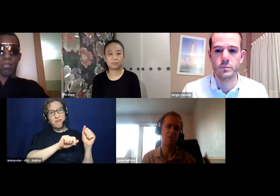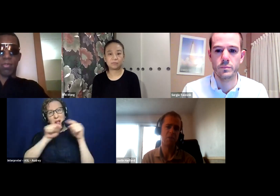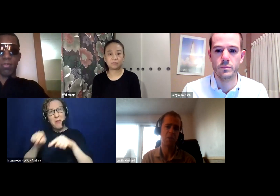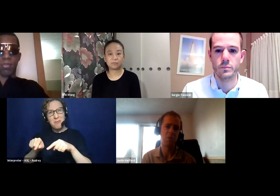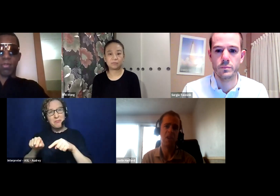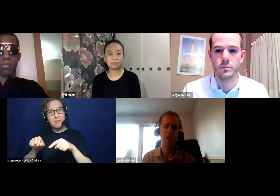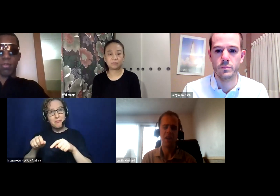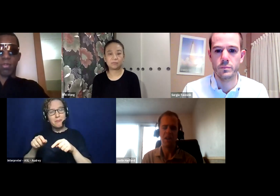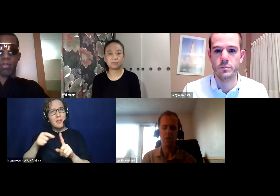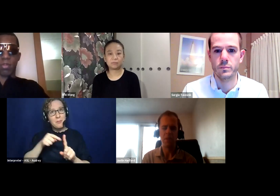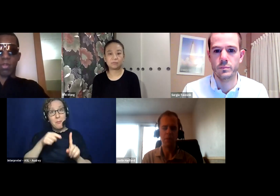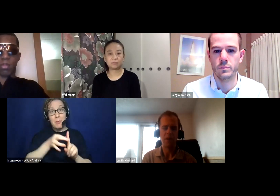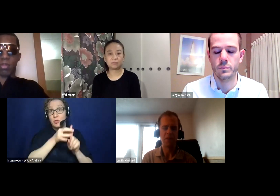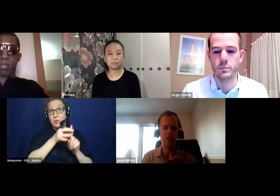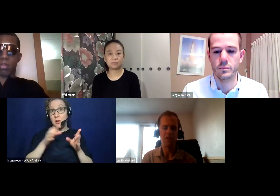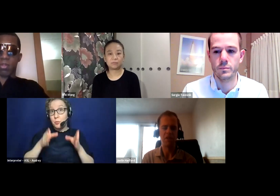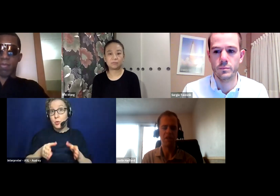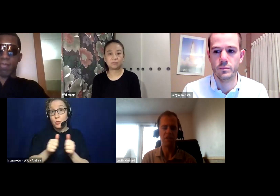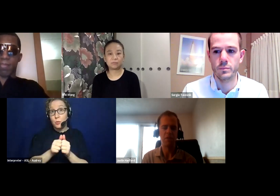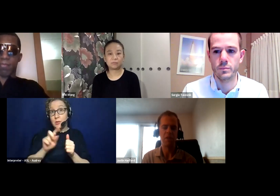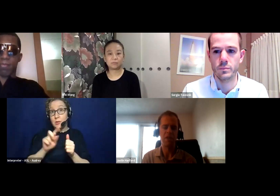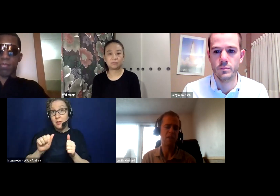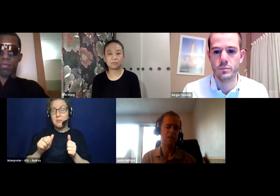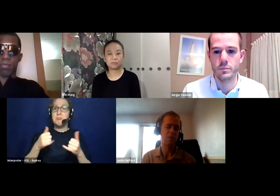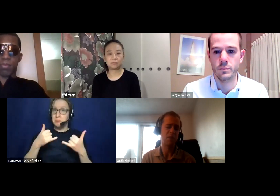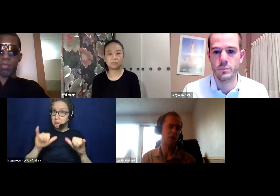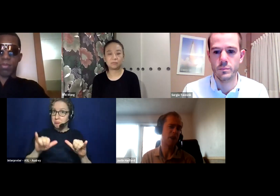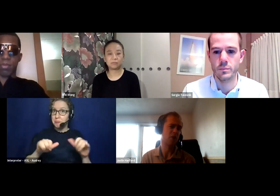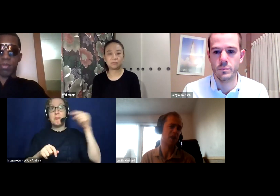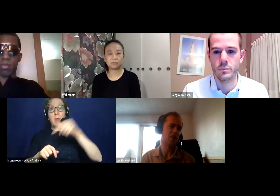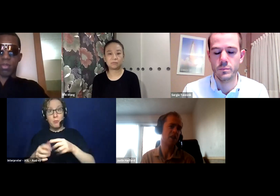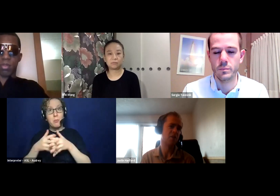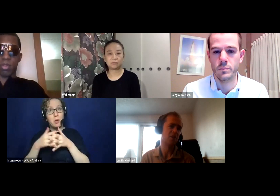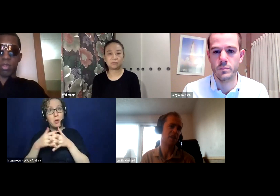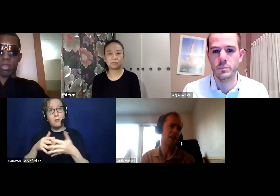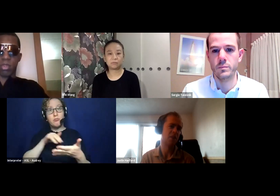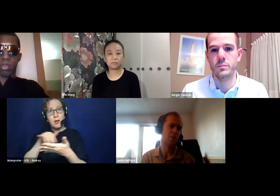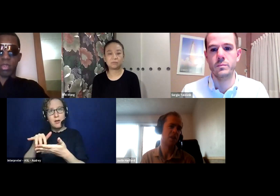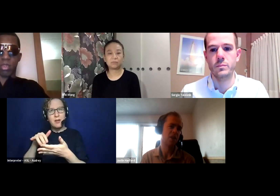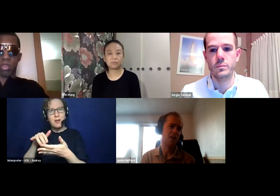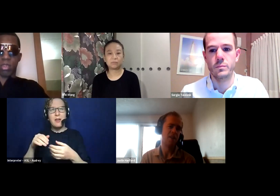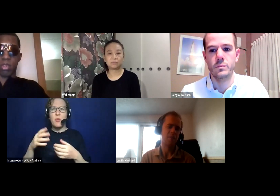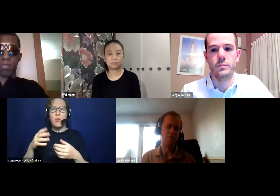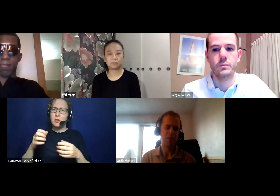and hopefully, we'll draw some attention to international educators on how their